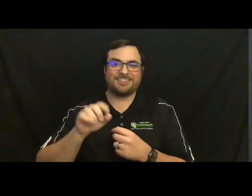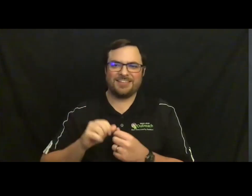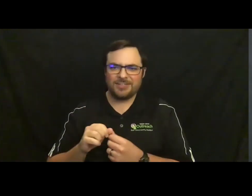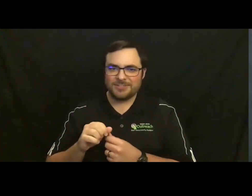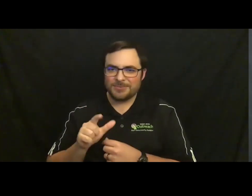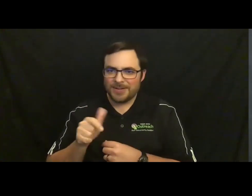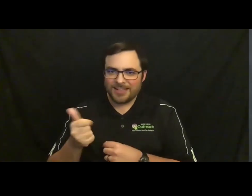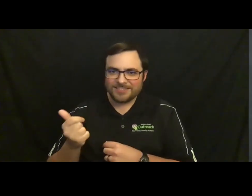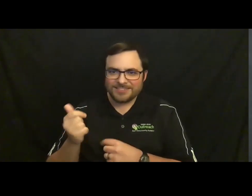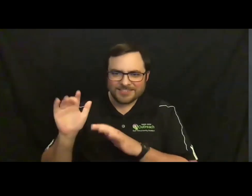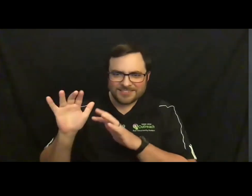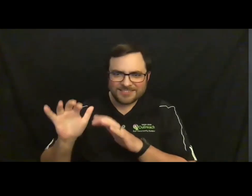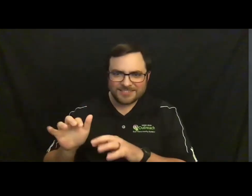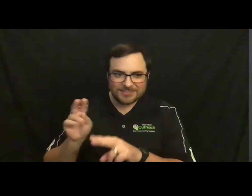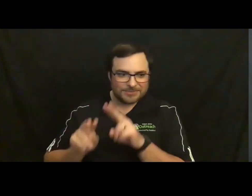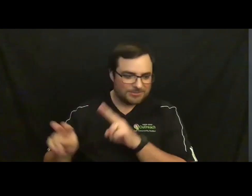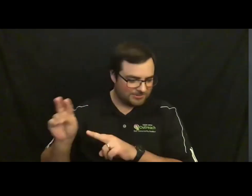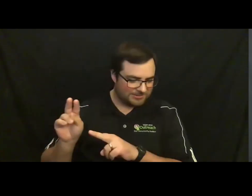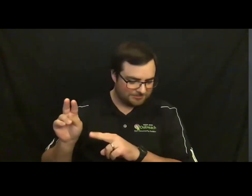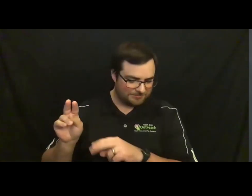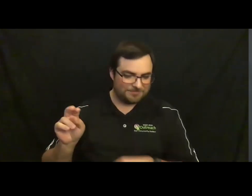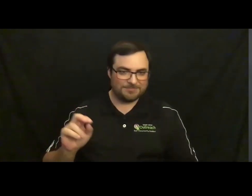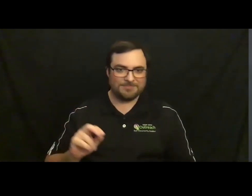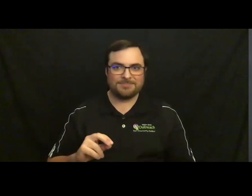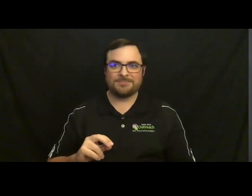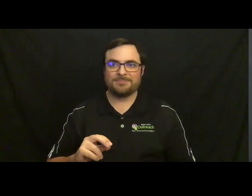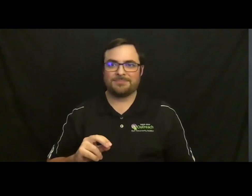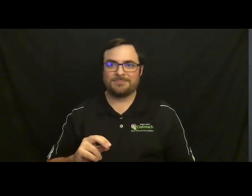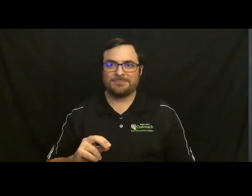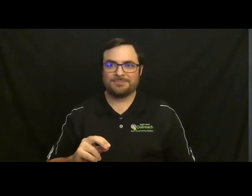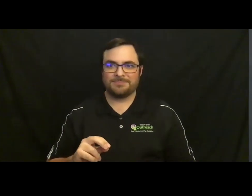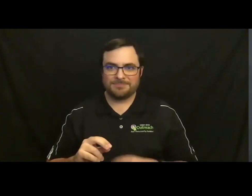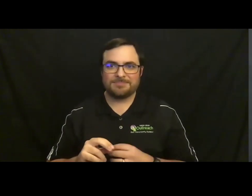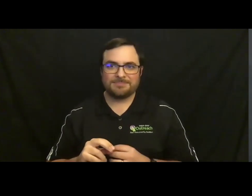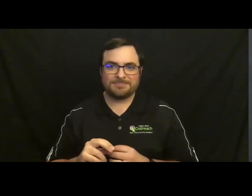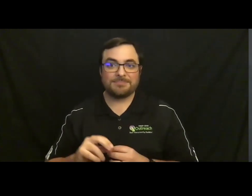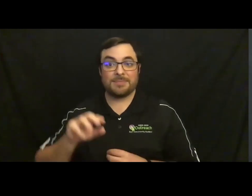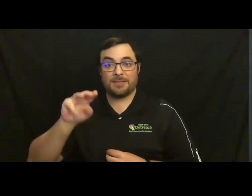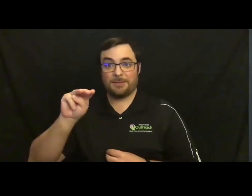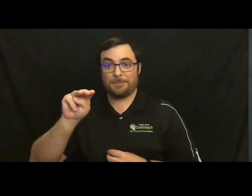Let's see. Marian is here.